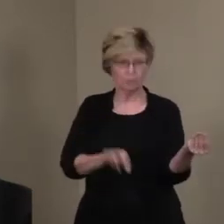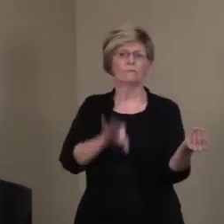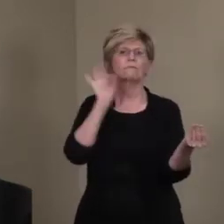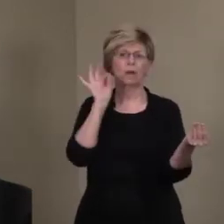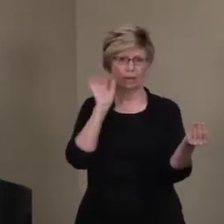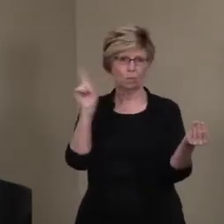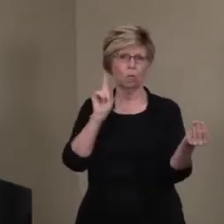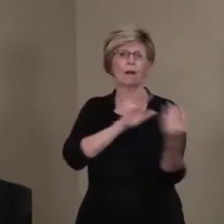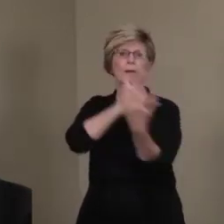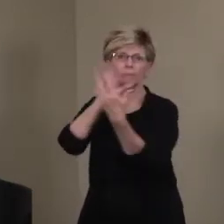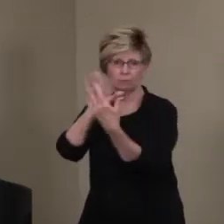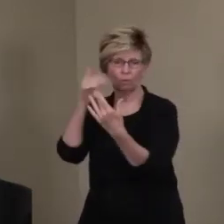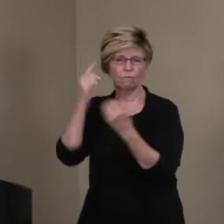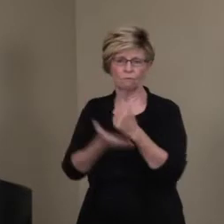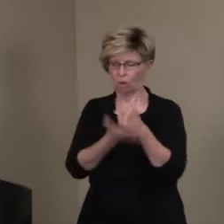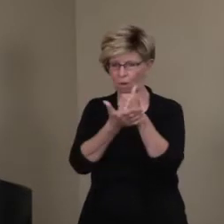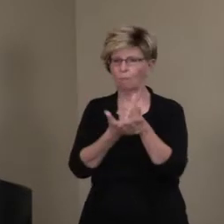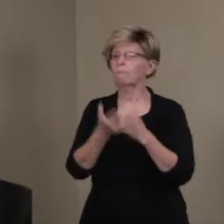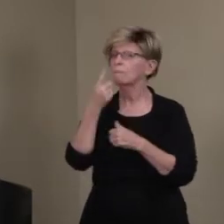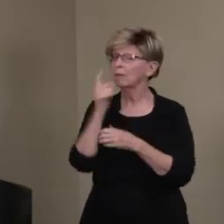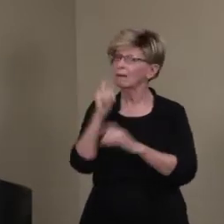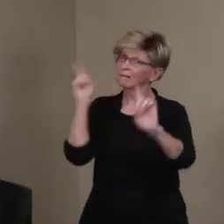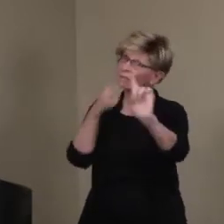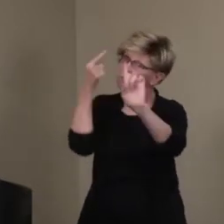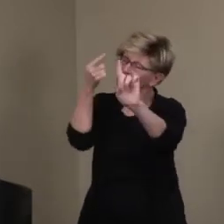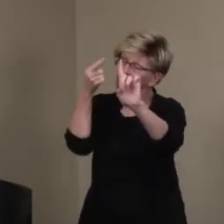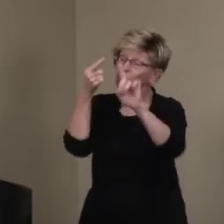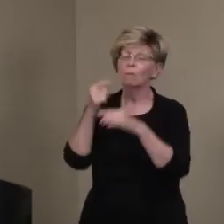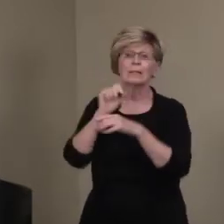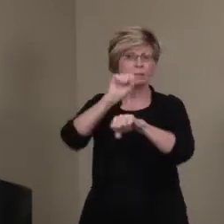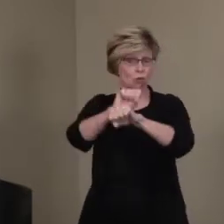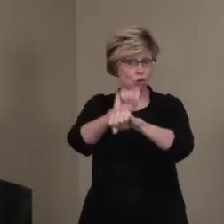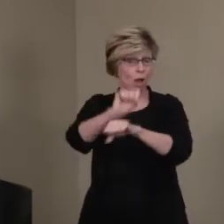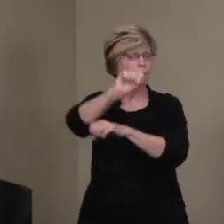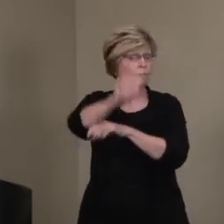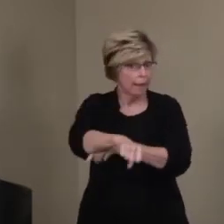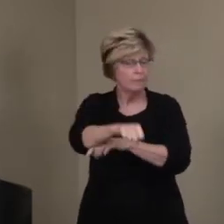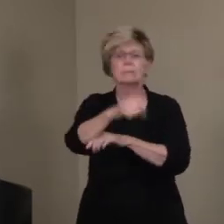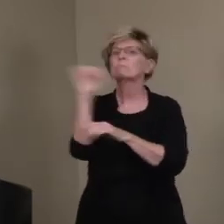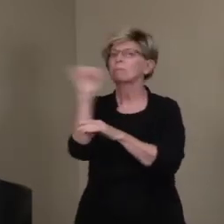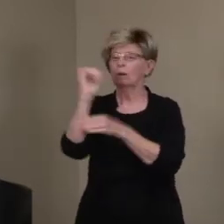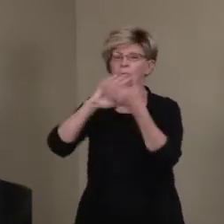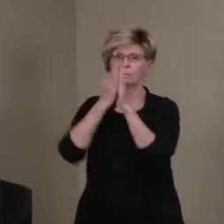student could utilize for different resources that they would need to get